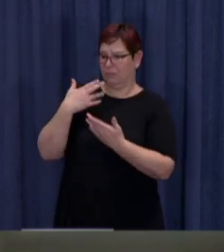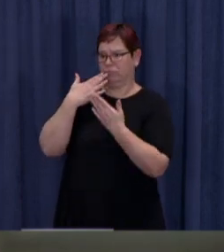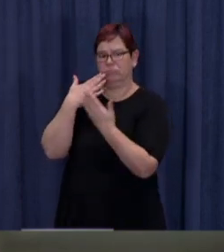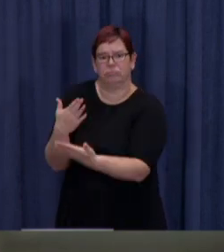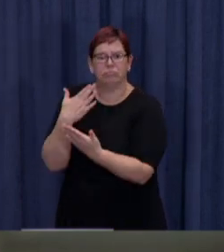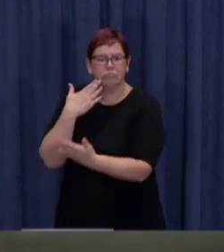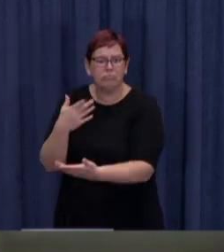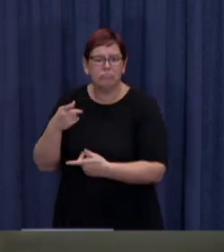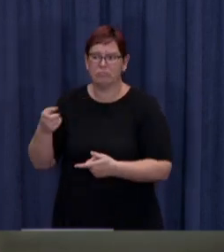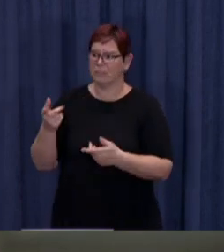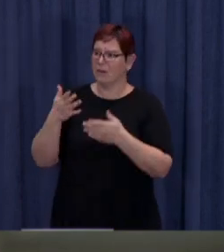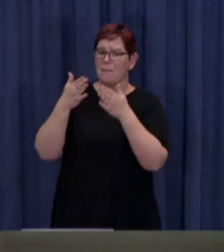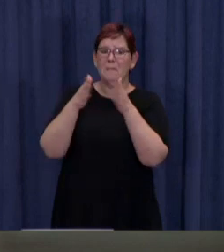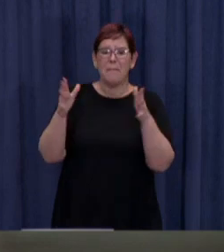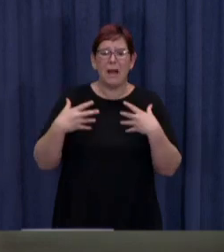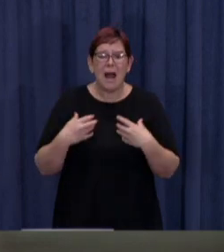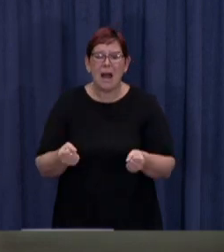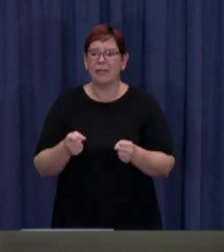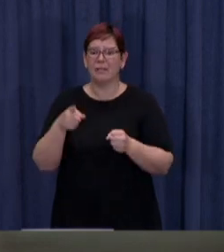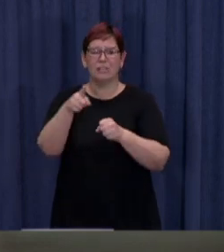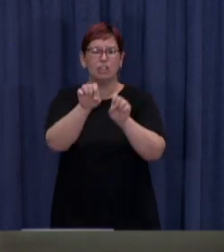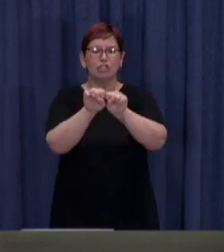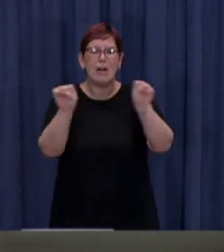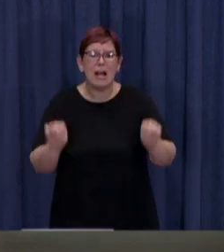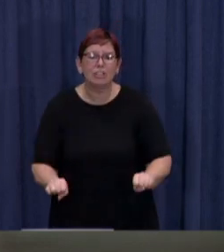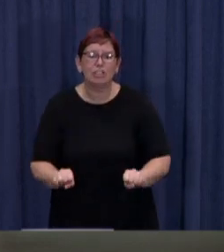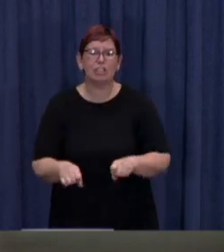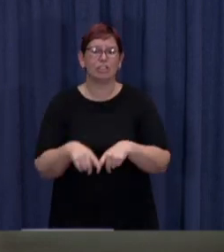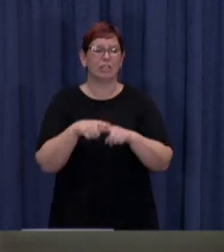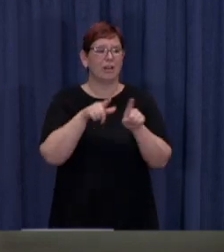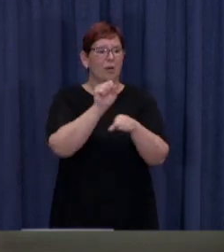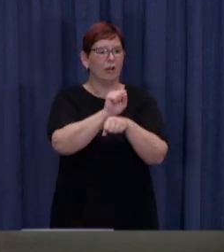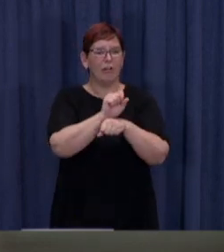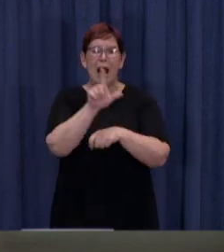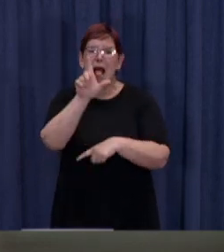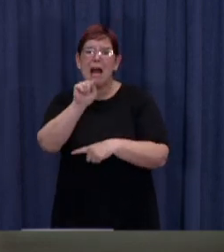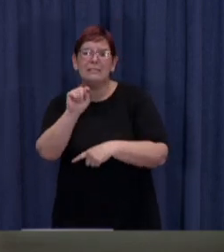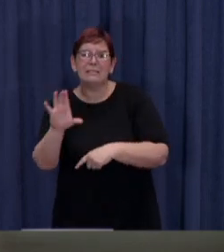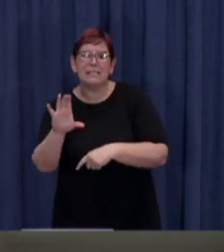and the people working in long-term care homes they're their heroes for us right